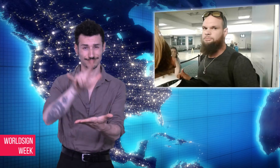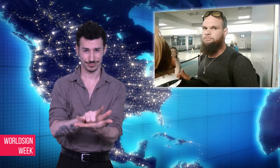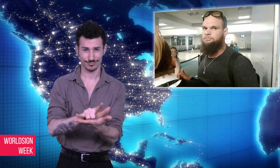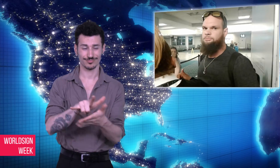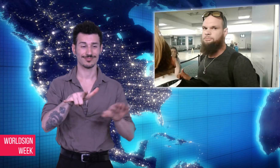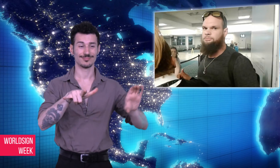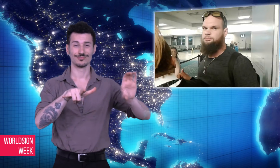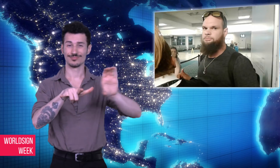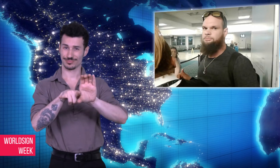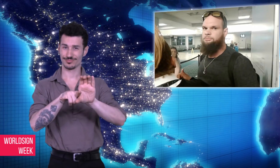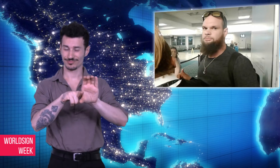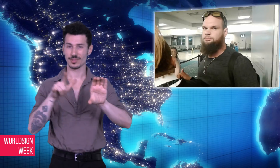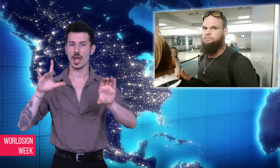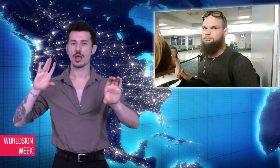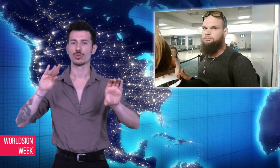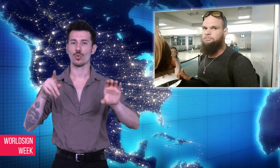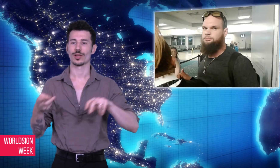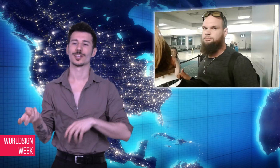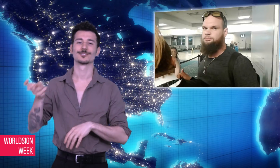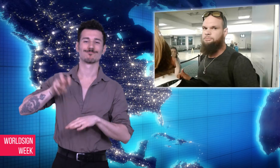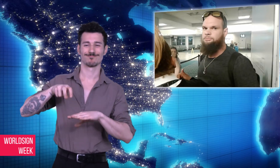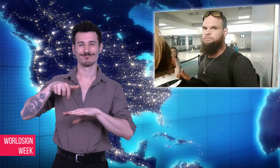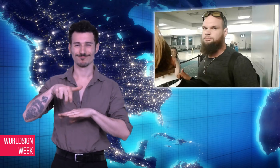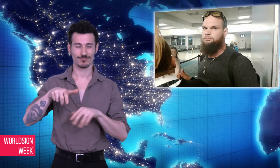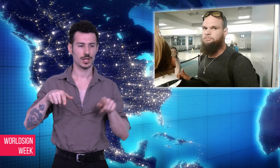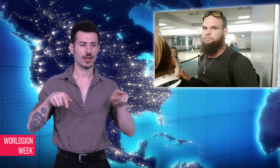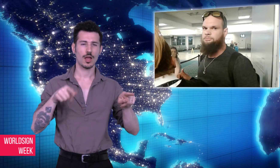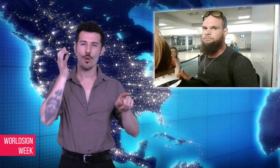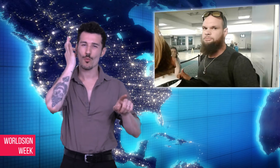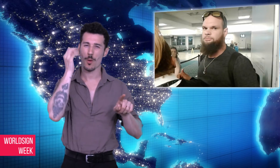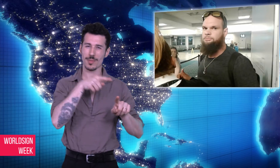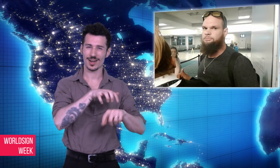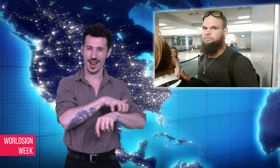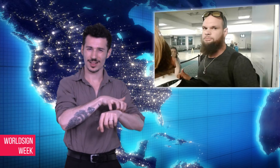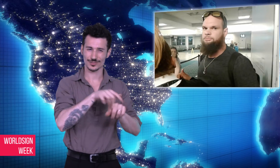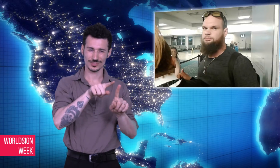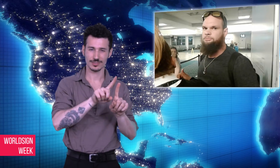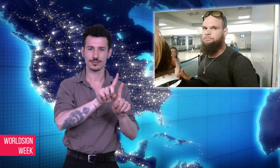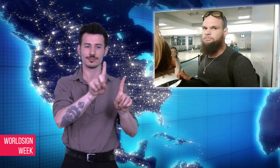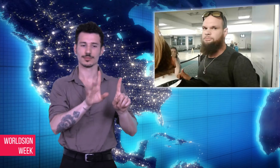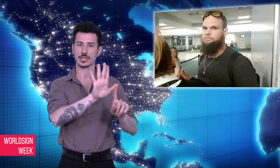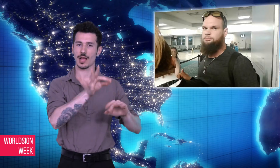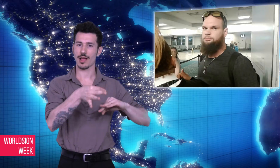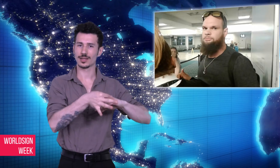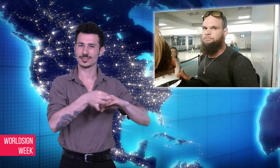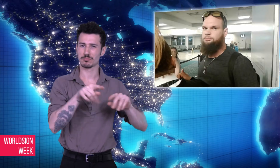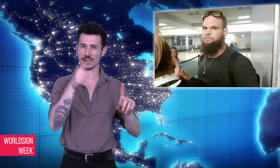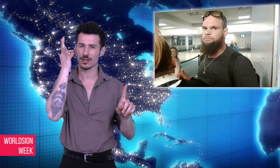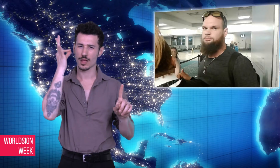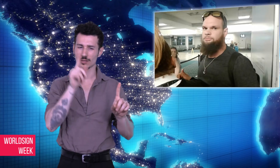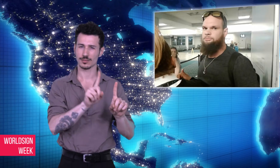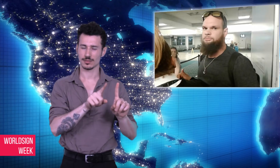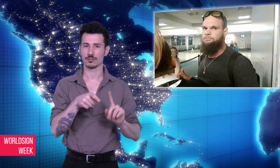Department report, the hearing passenger’s husband Timothy Manley punched the service dog with closed fist hard enough to cause the dog